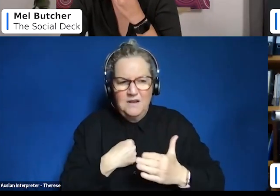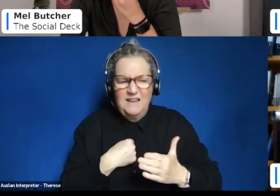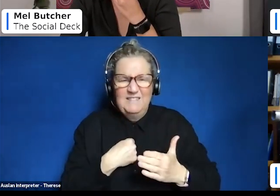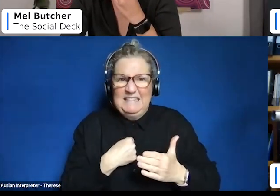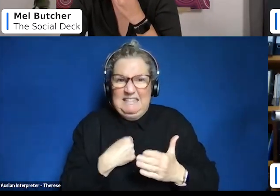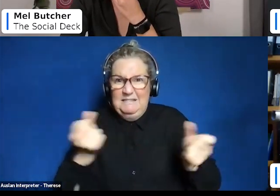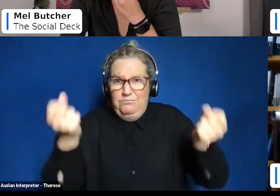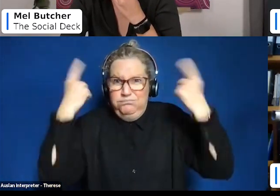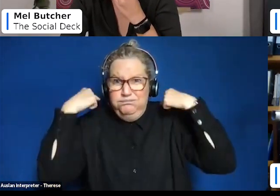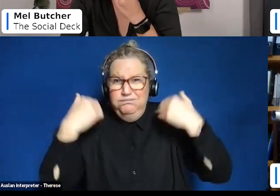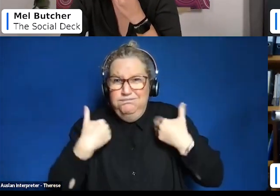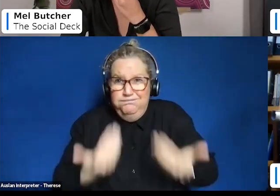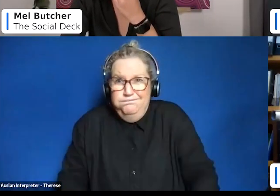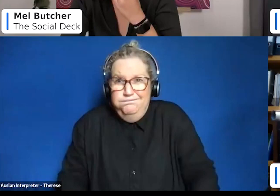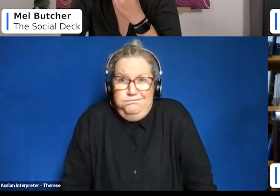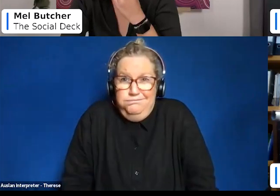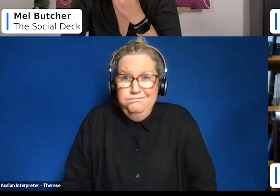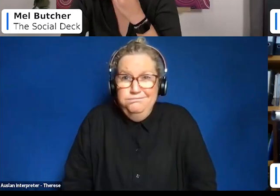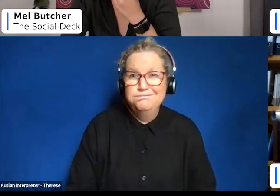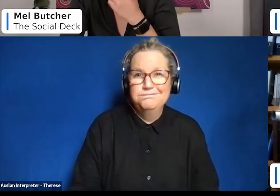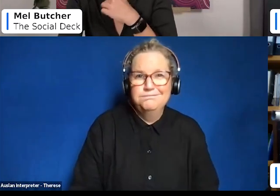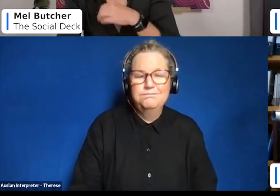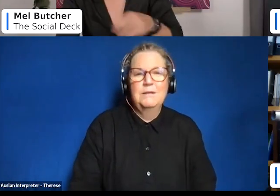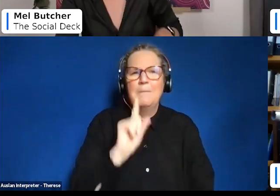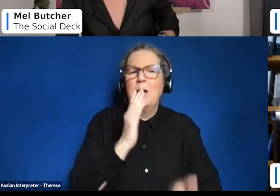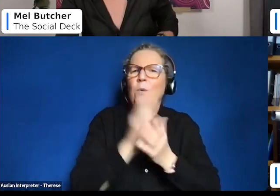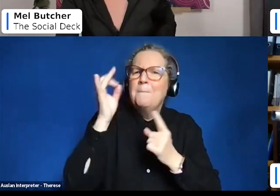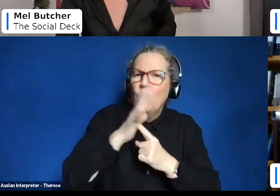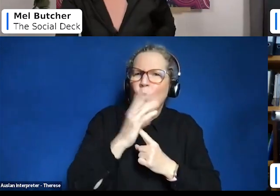But what was really important is the people with disability,